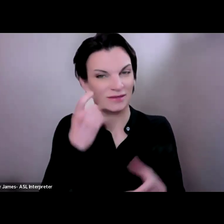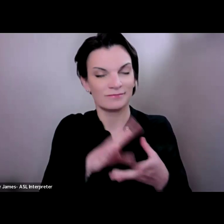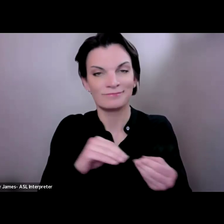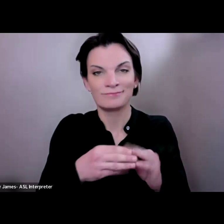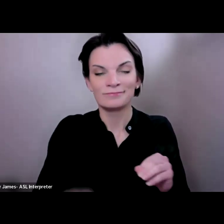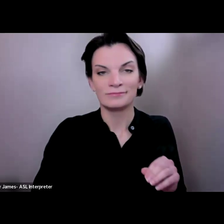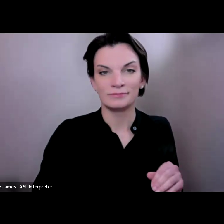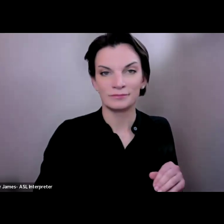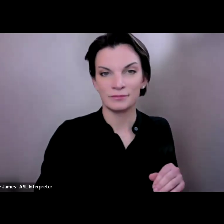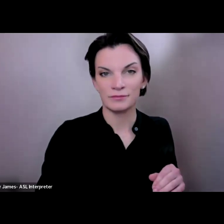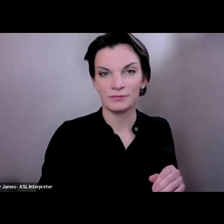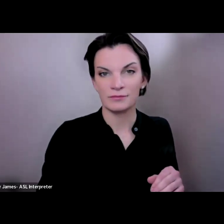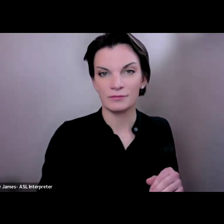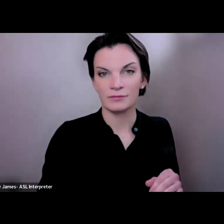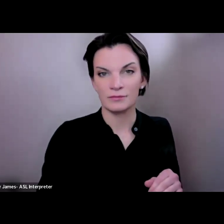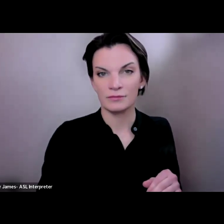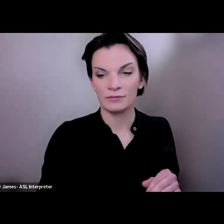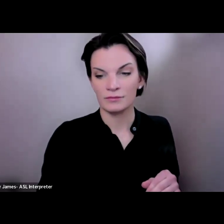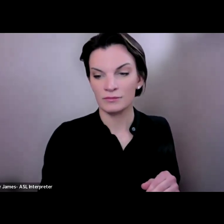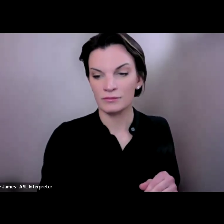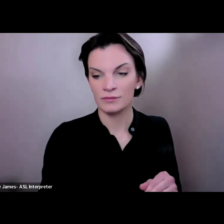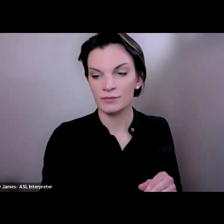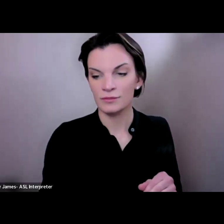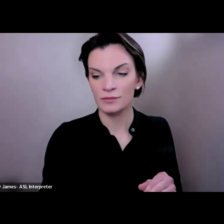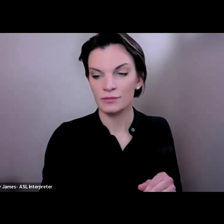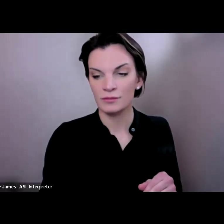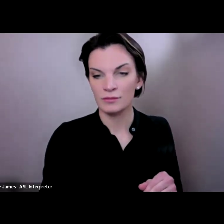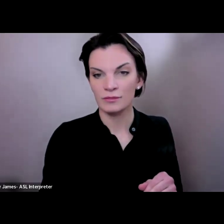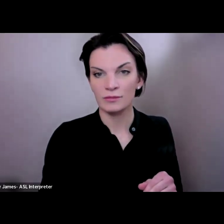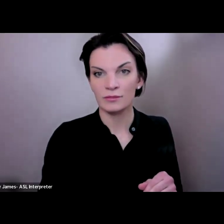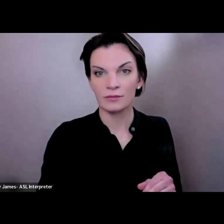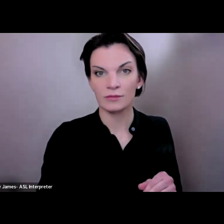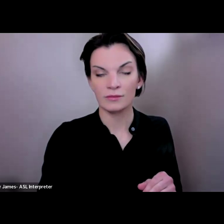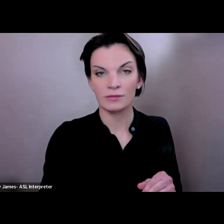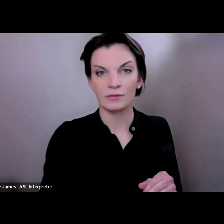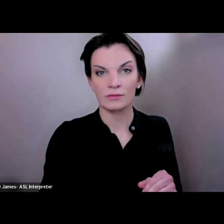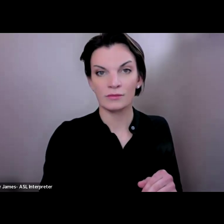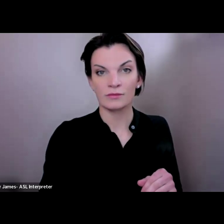have to live in an inner city to access the full range of resources is really a failure because we